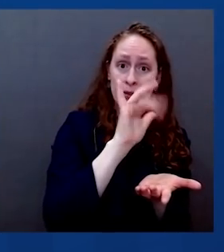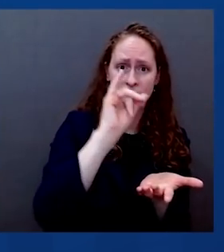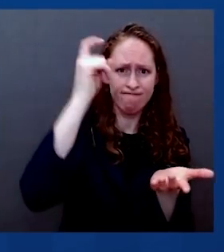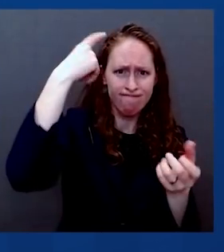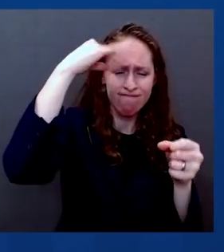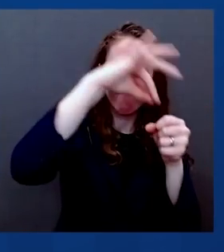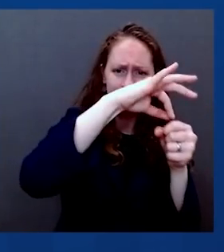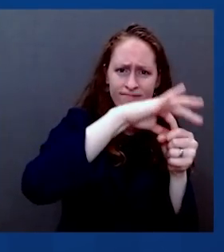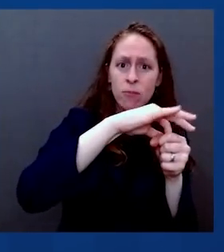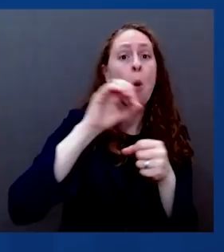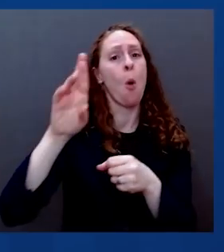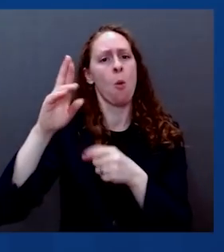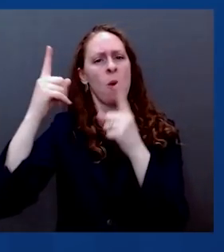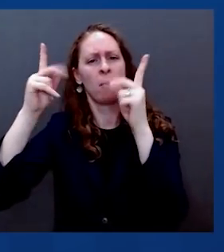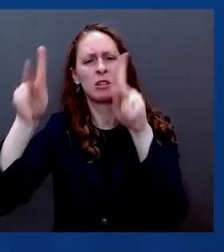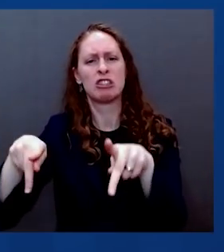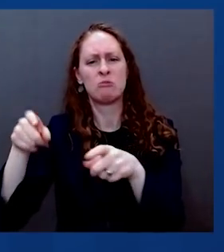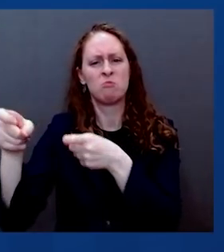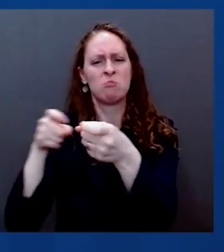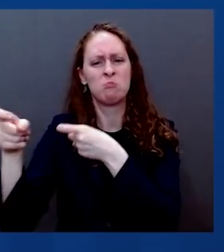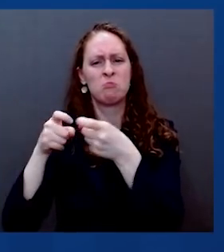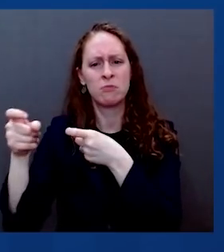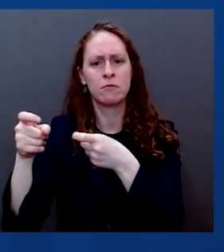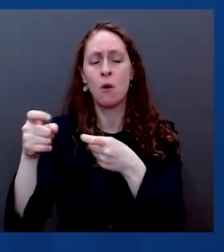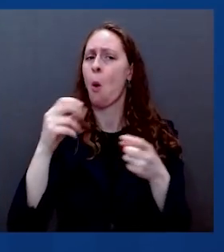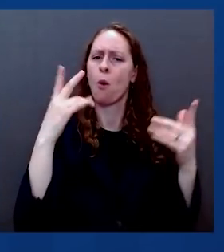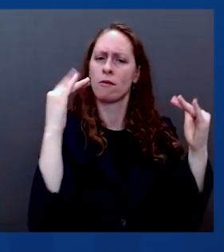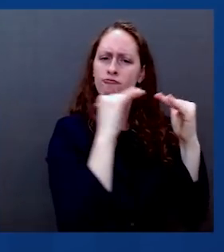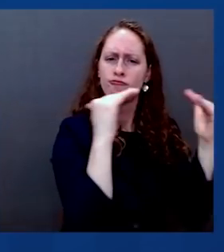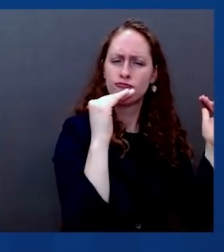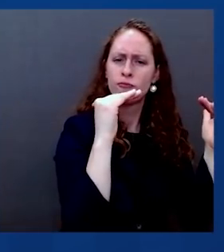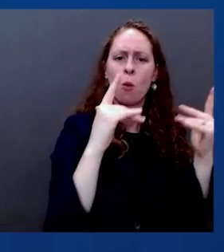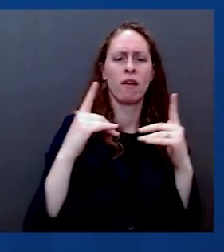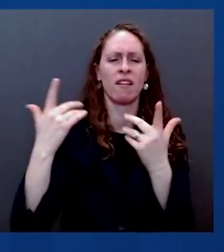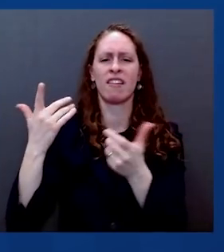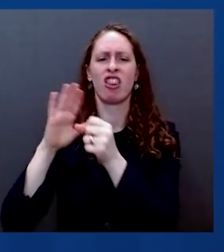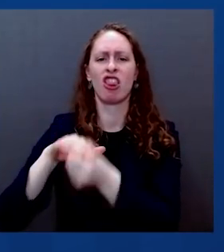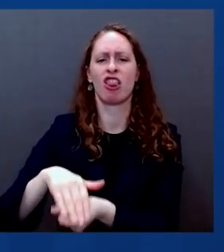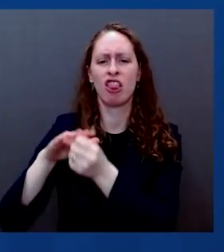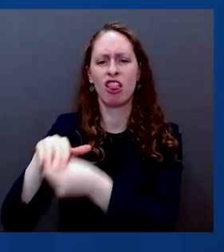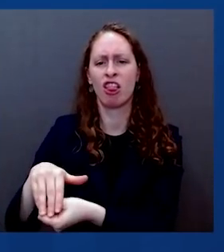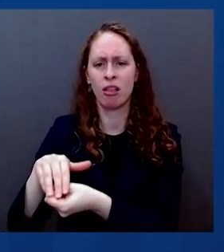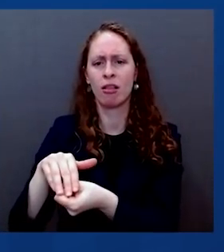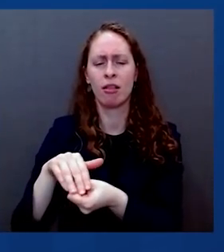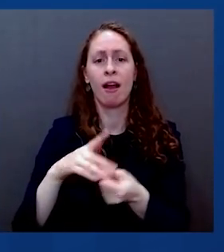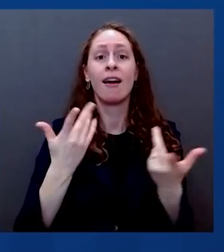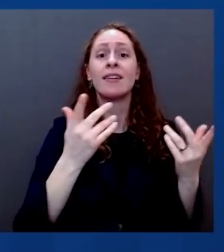I know where I stand. I will not yield. I will not flinch. I will defend the right to vote,